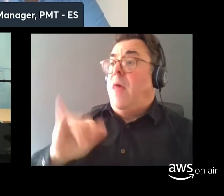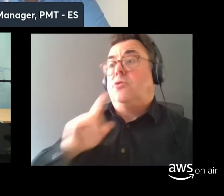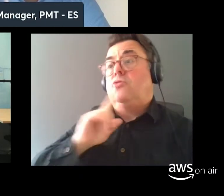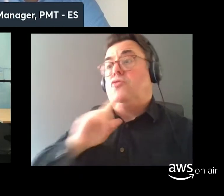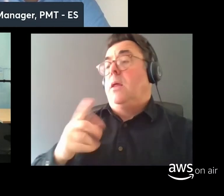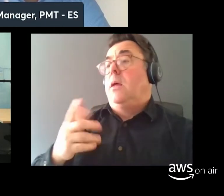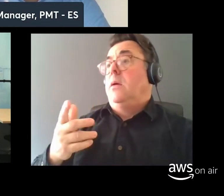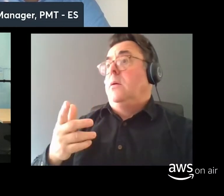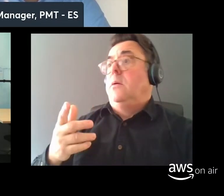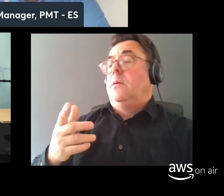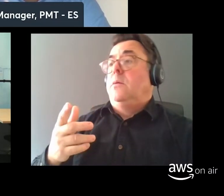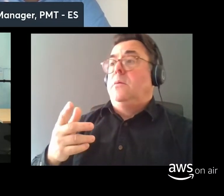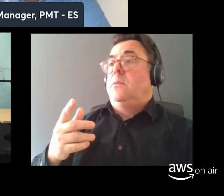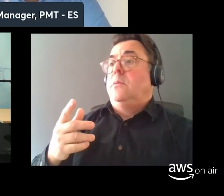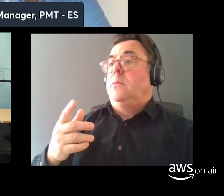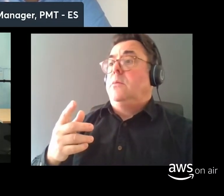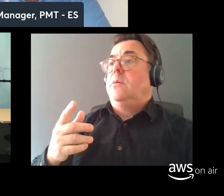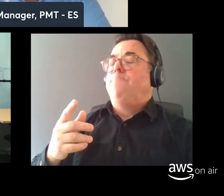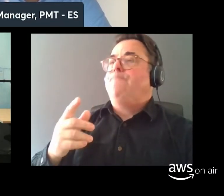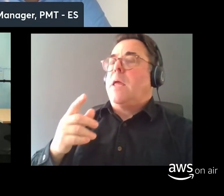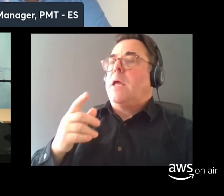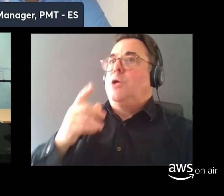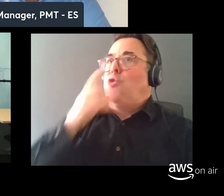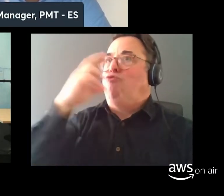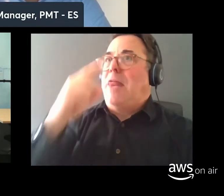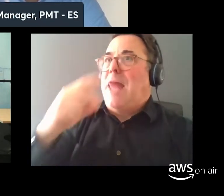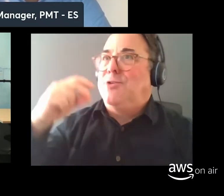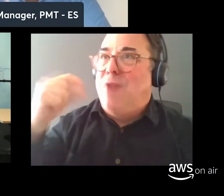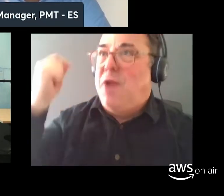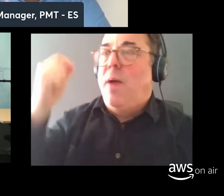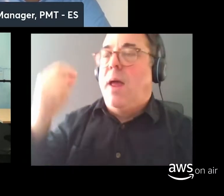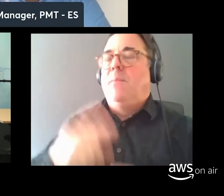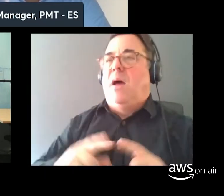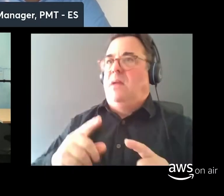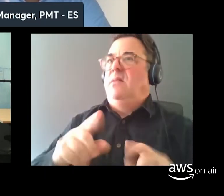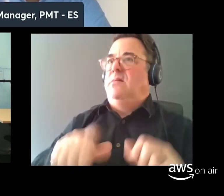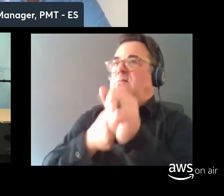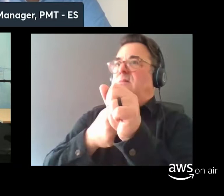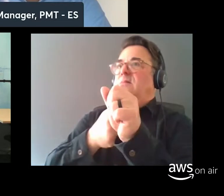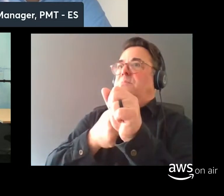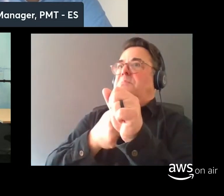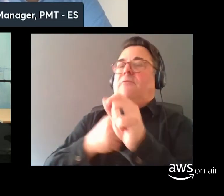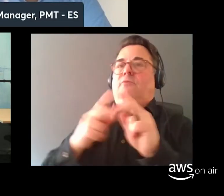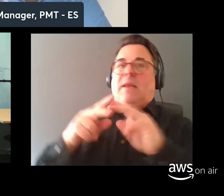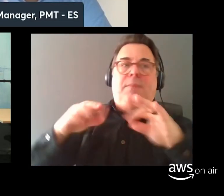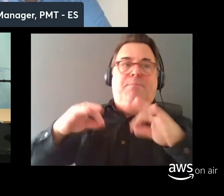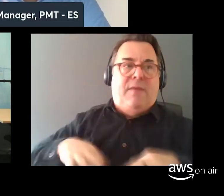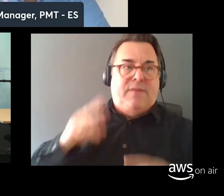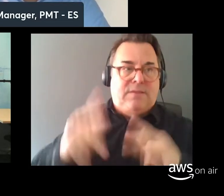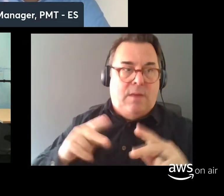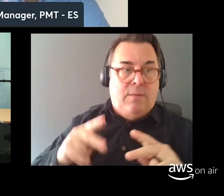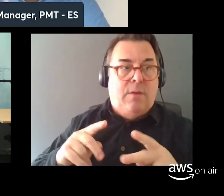as a something that's not immediately top of mind but something that could be very useful. The other one is,